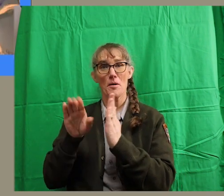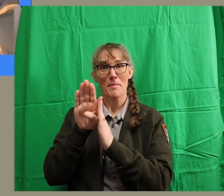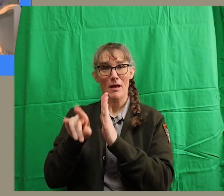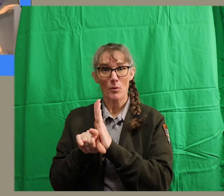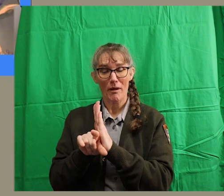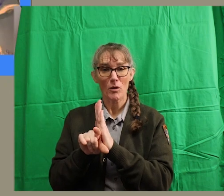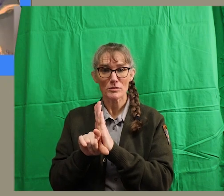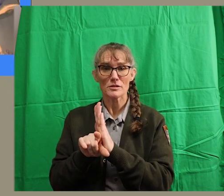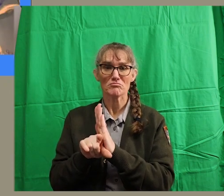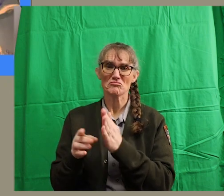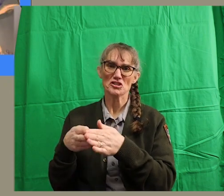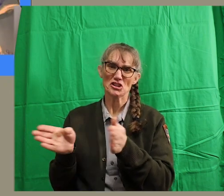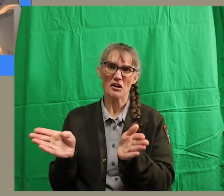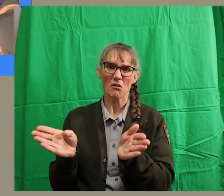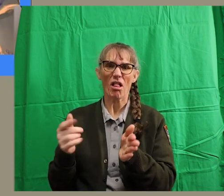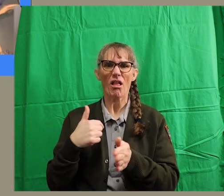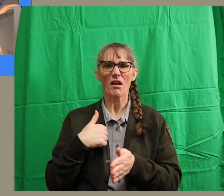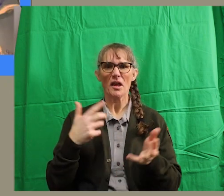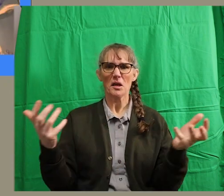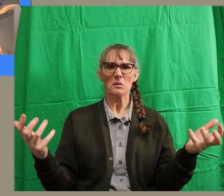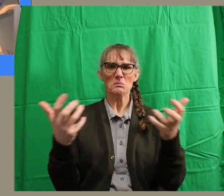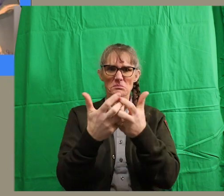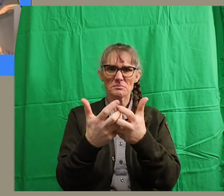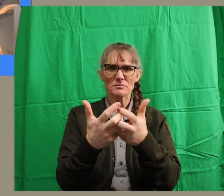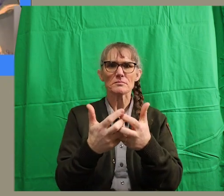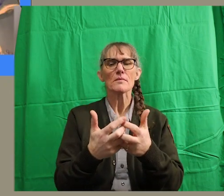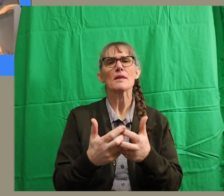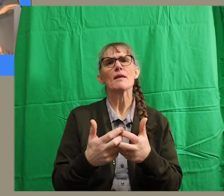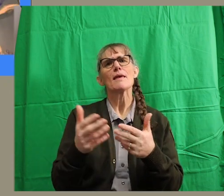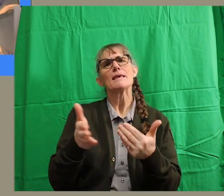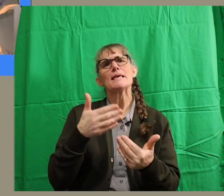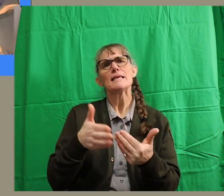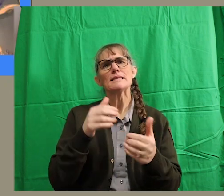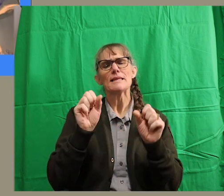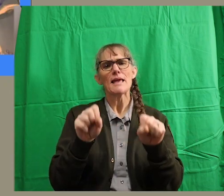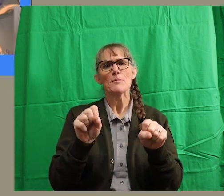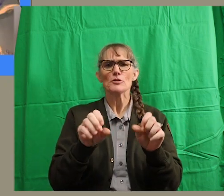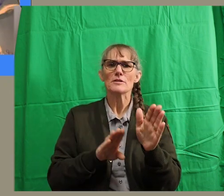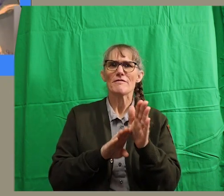I was really easily able to build a niche for myself during college